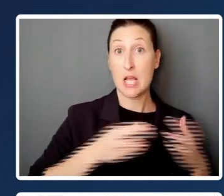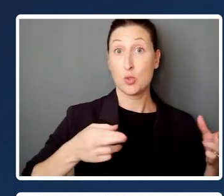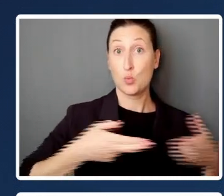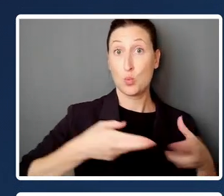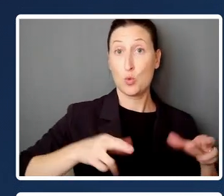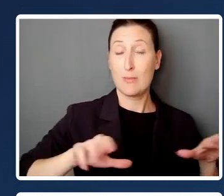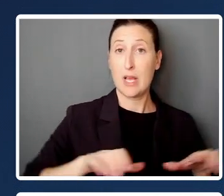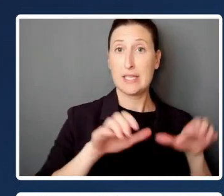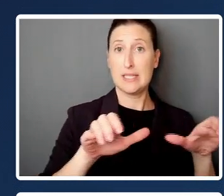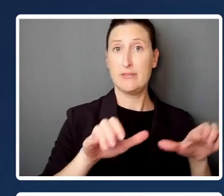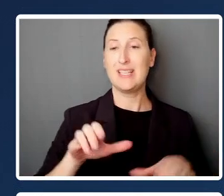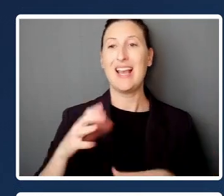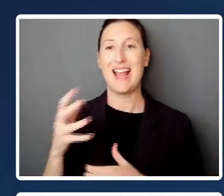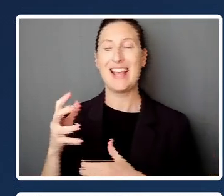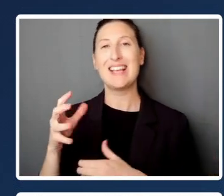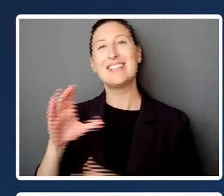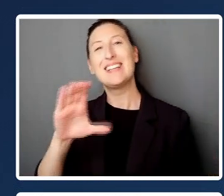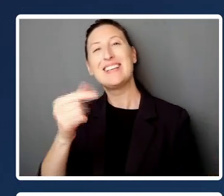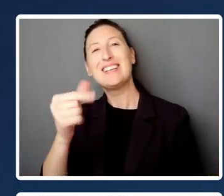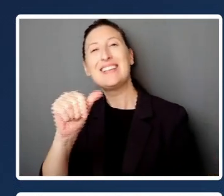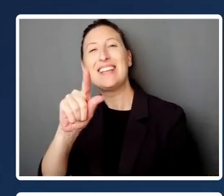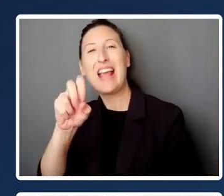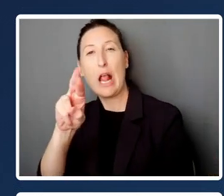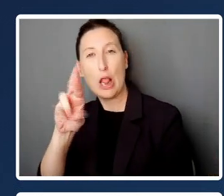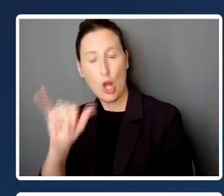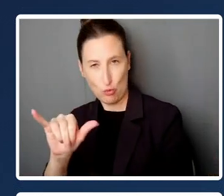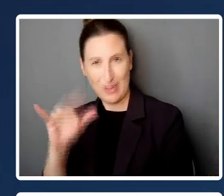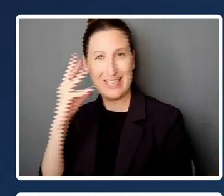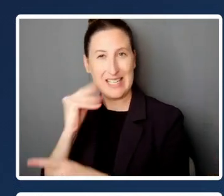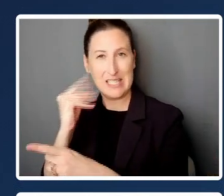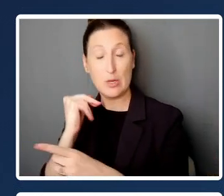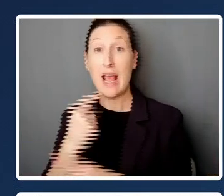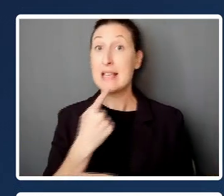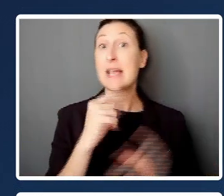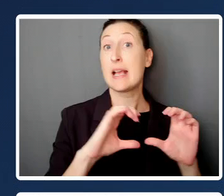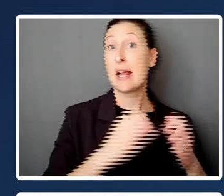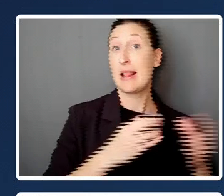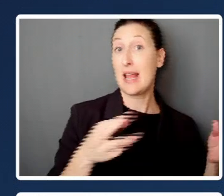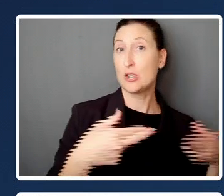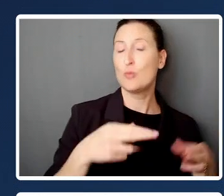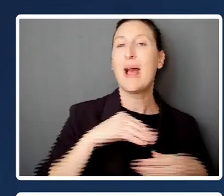when I say classroom, I mean the classroom we have at the museum. Although there were